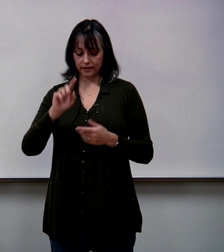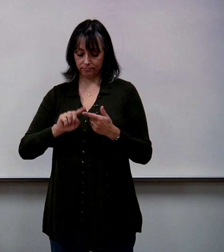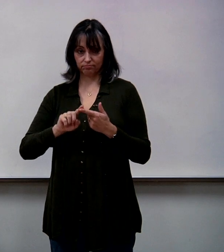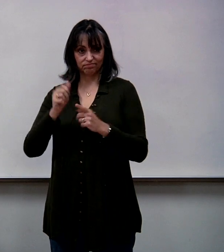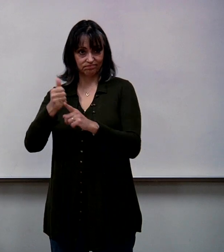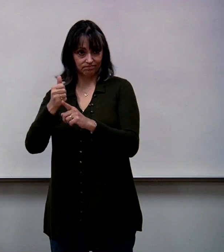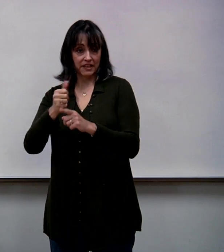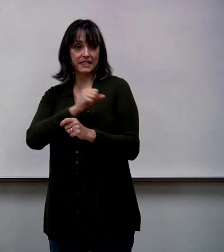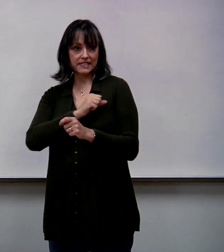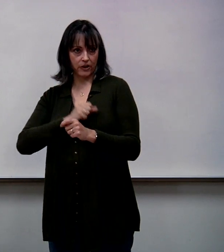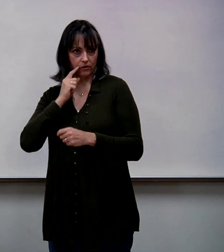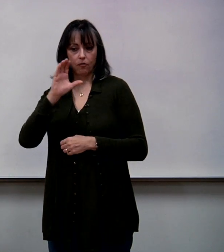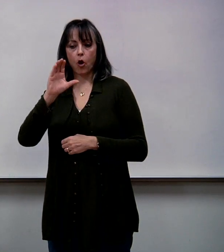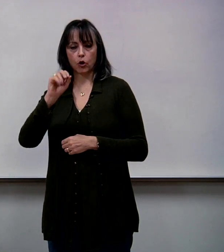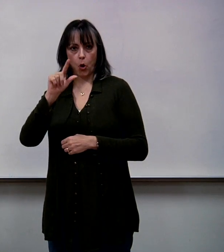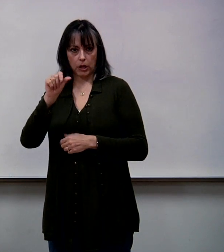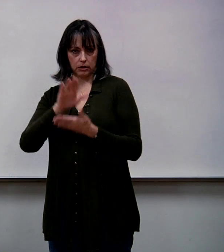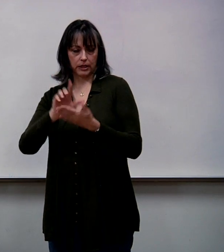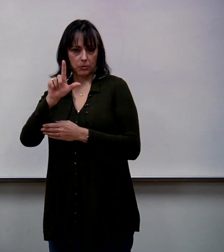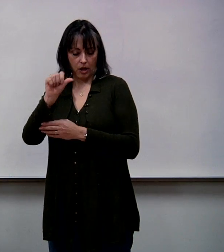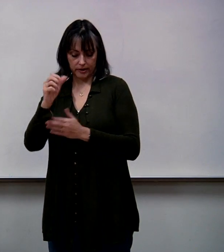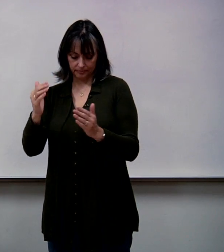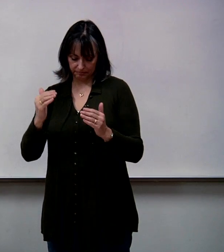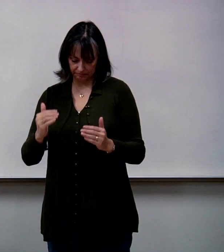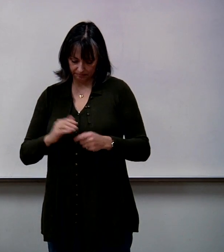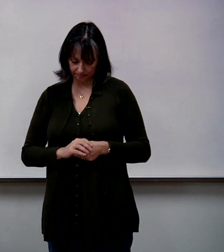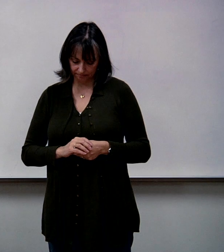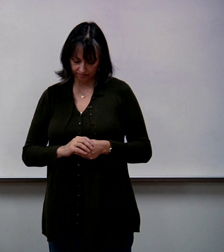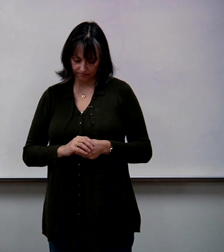senator of the College of Liberal Arts.